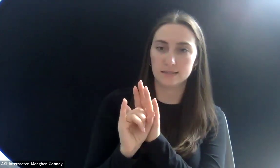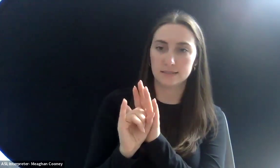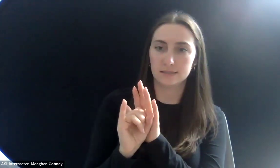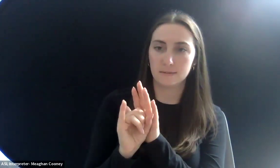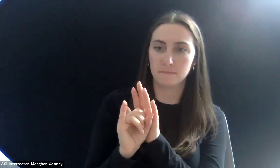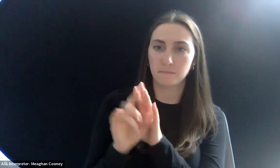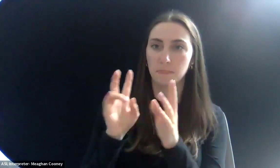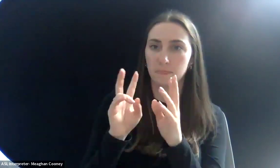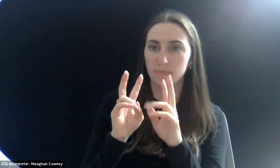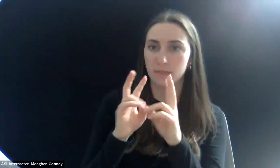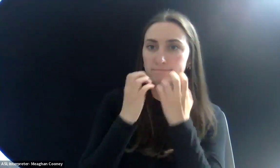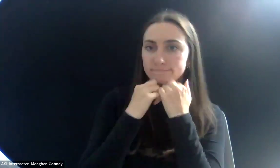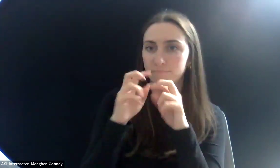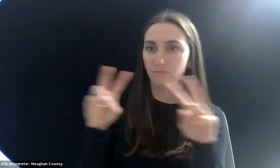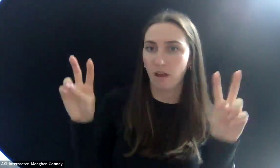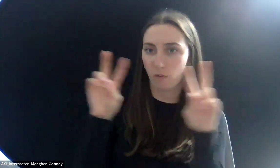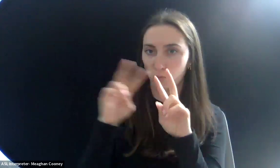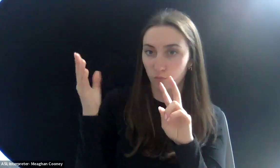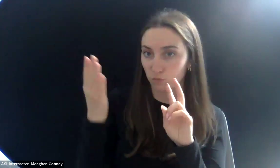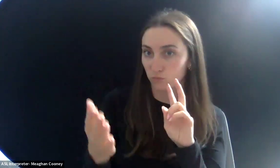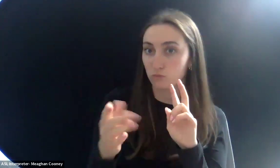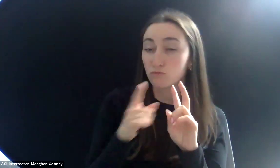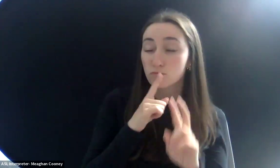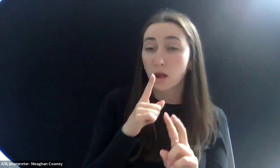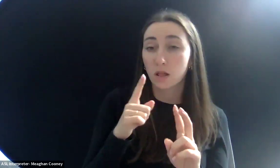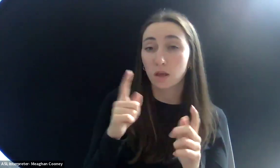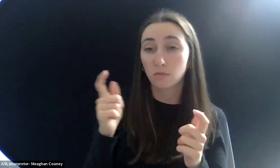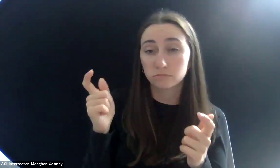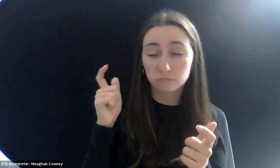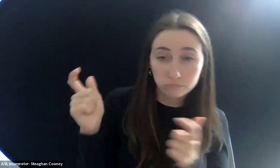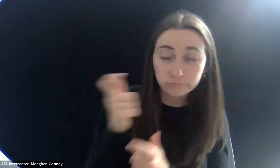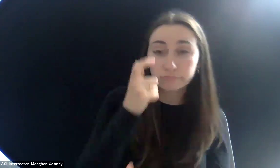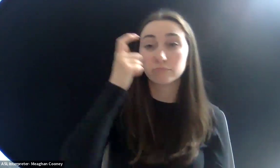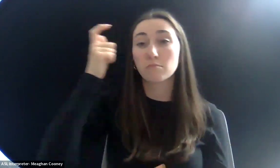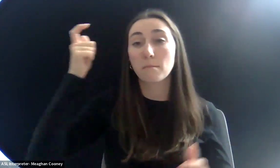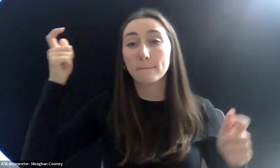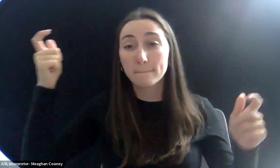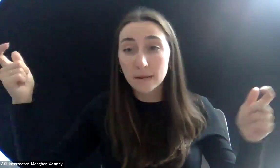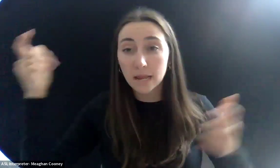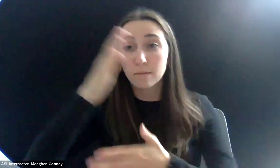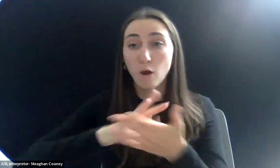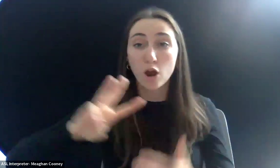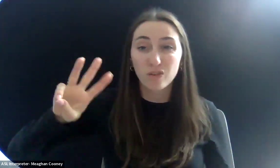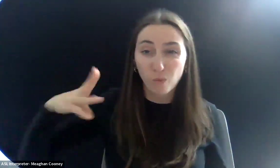that a huge amount of the surface area of a warehouse because of a large footprint is through the roof.